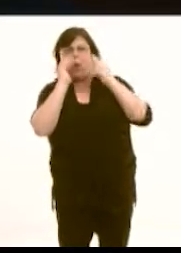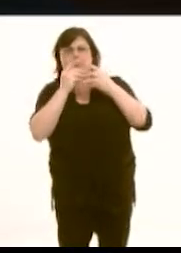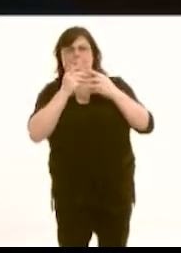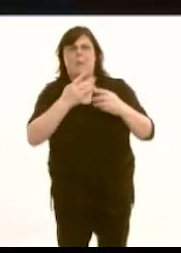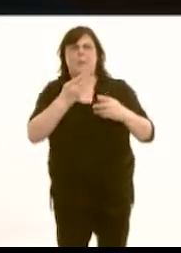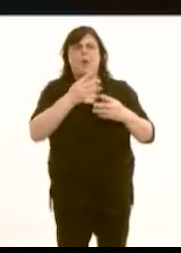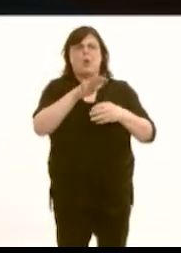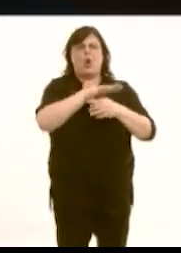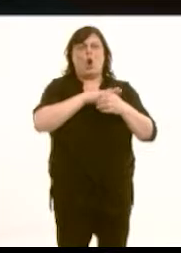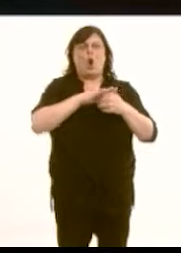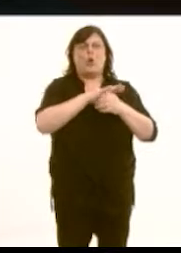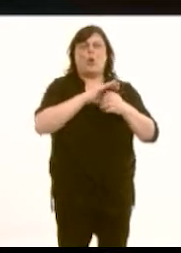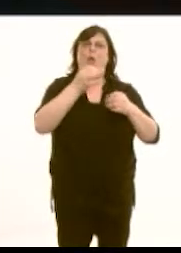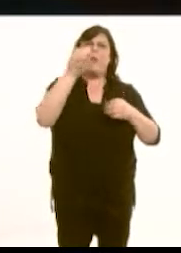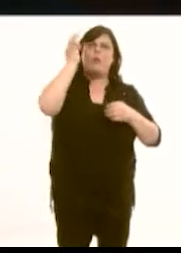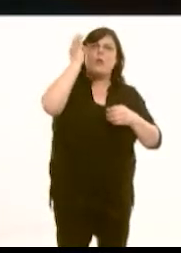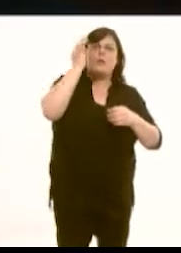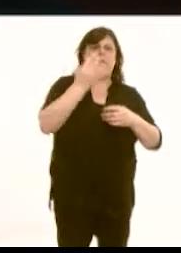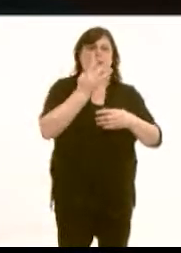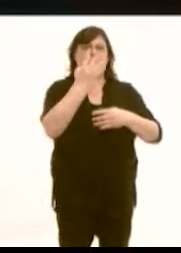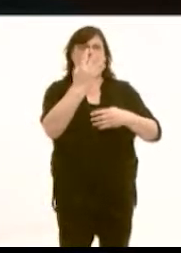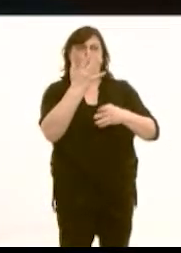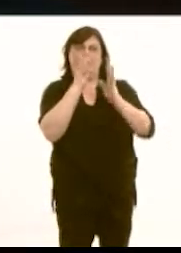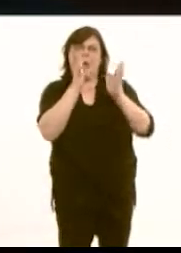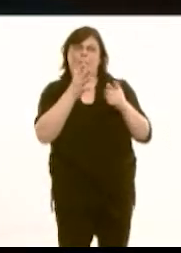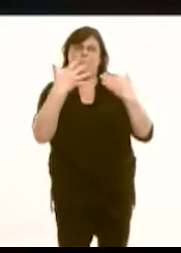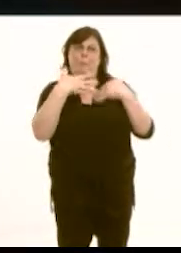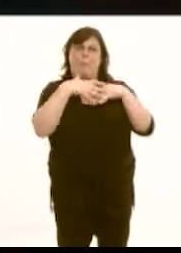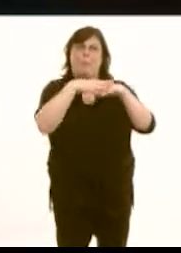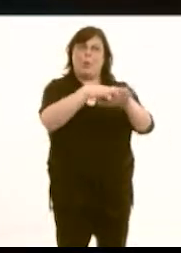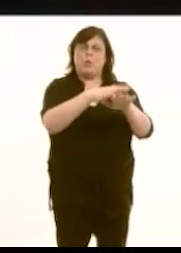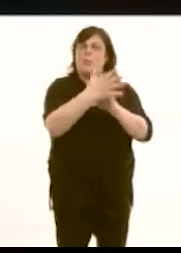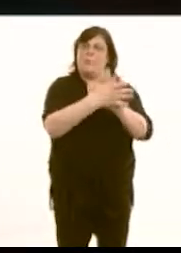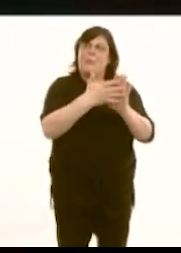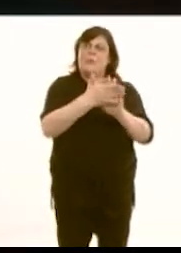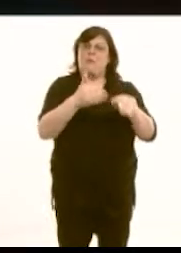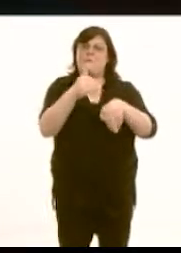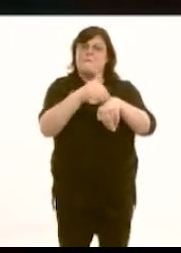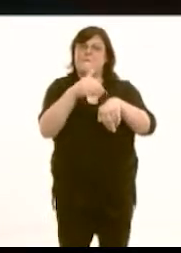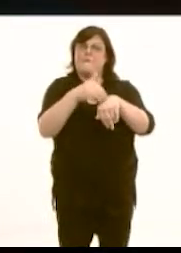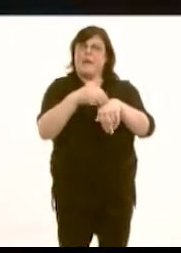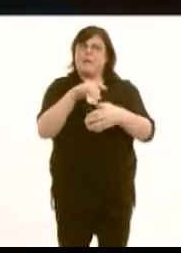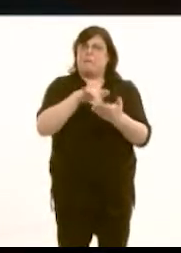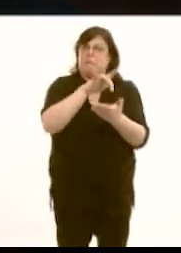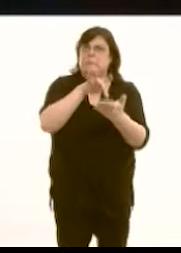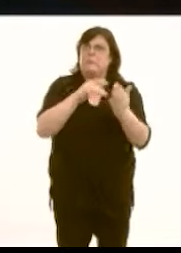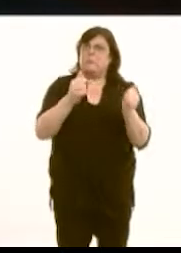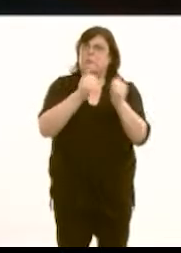authorities could impact the proposed deal. How will your Government address these concerns?